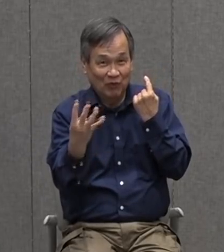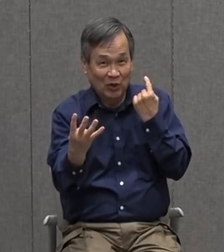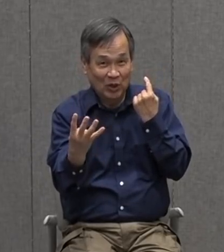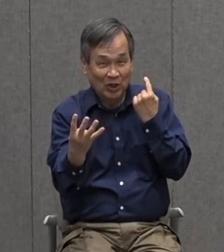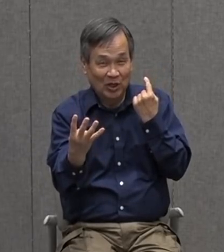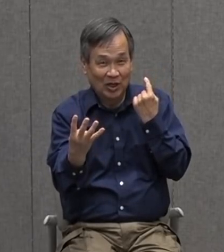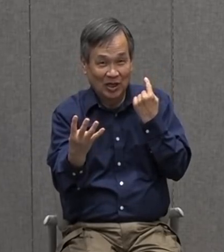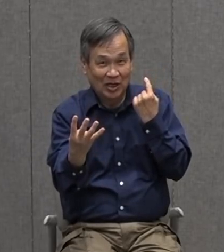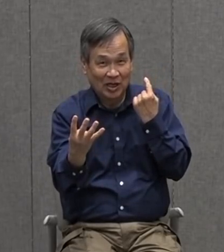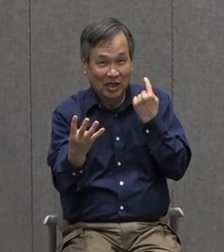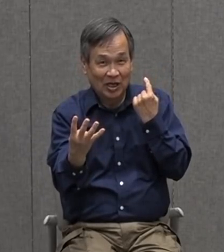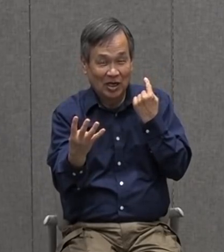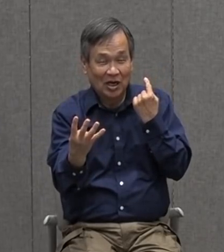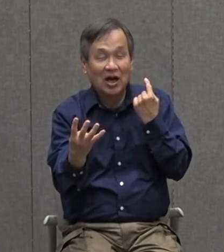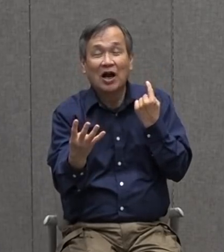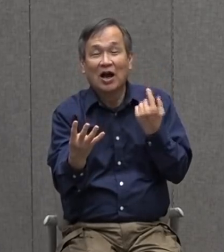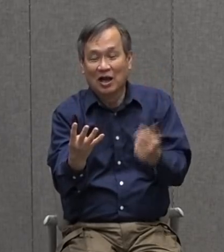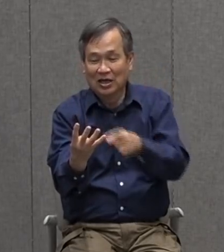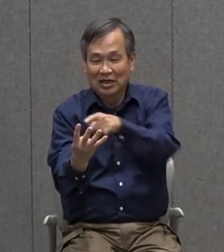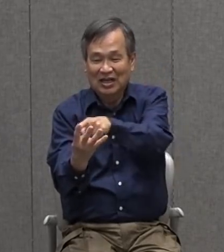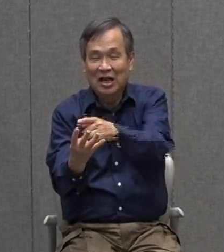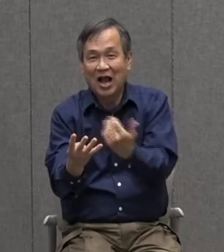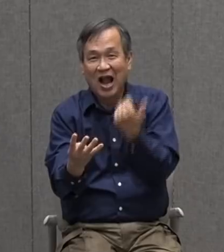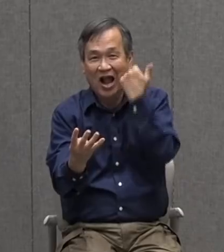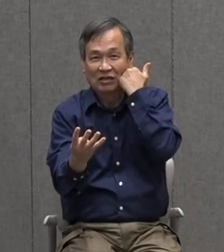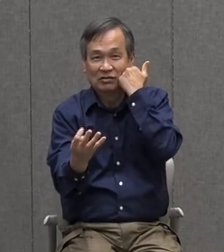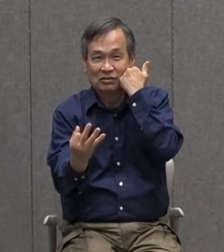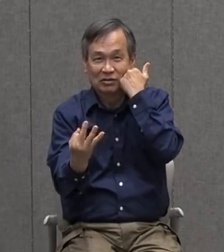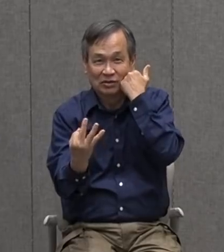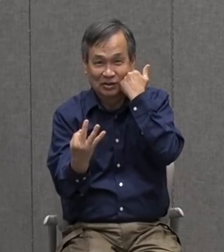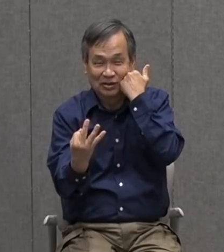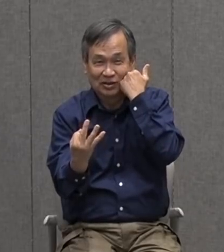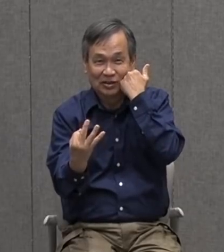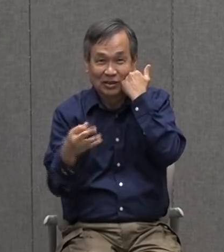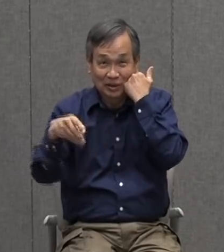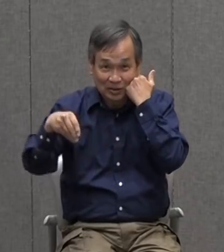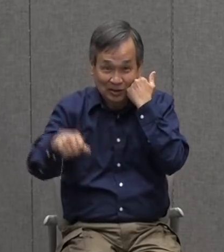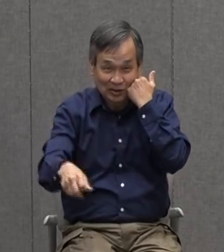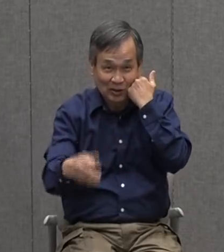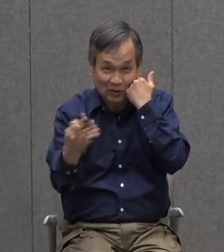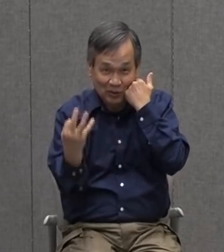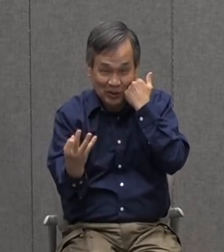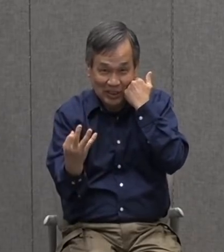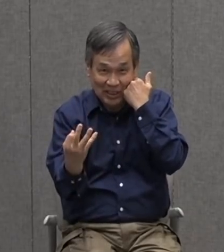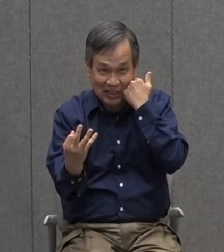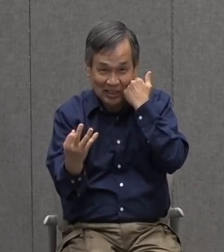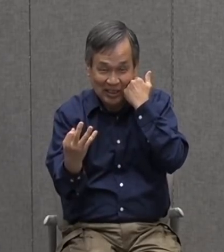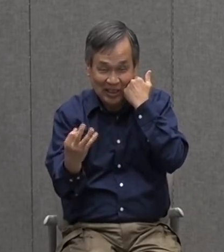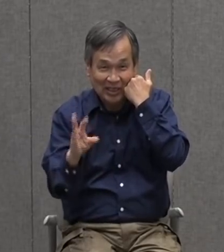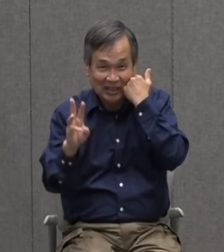He's only taking one of those four seeds. So he's burying three now, and then he got six.